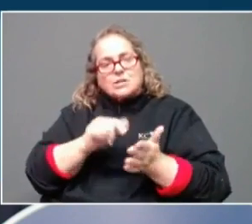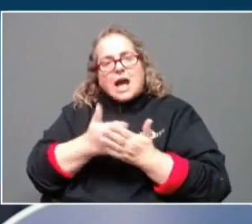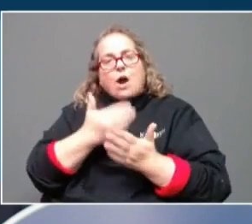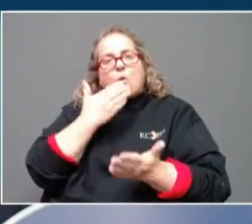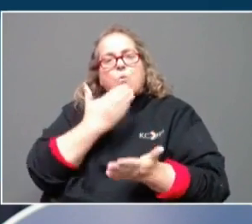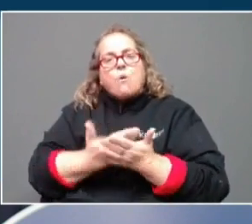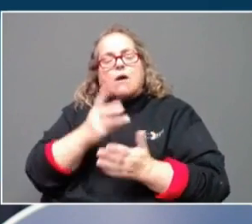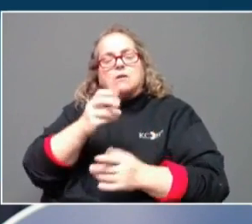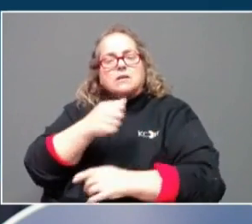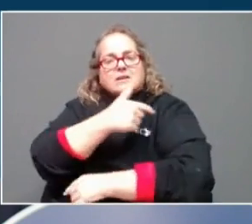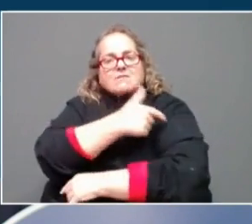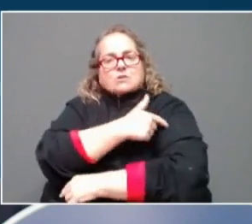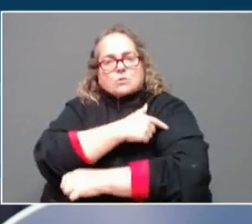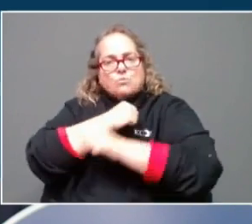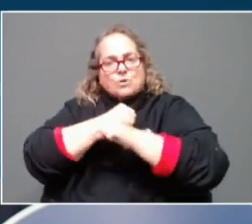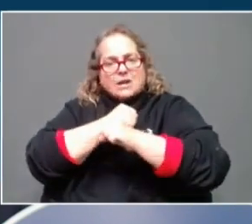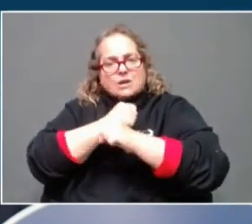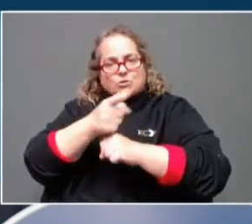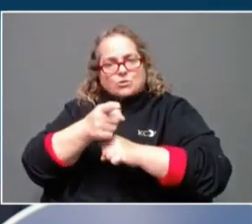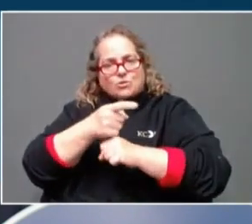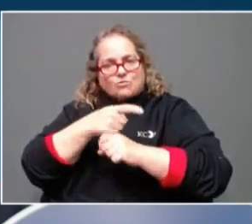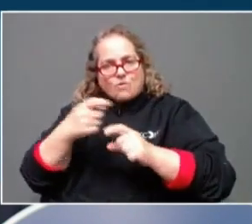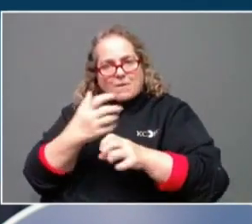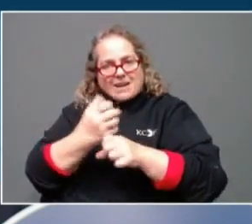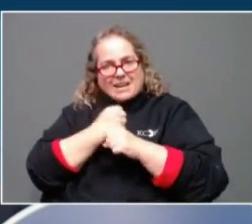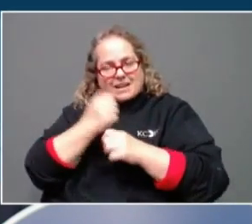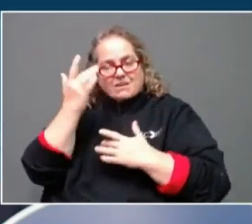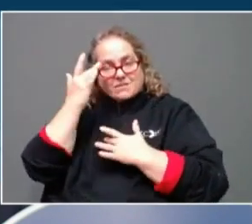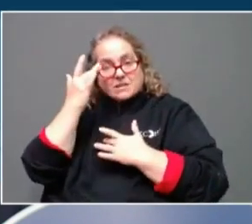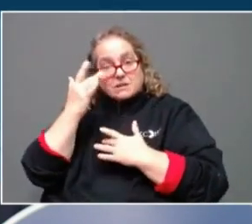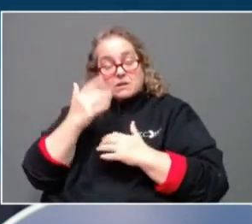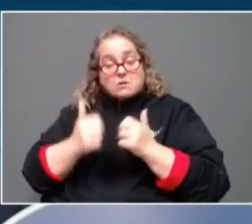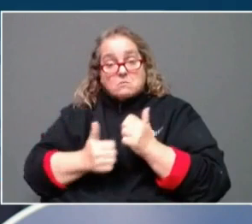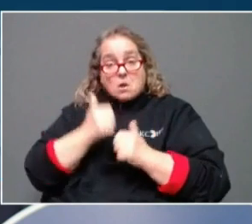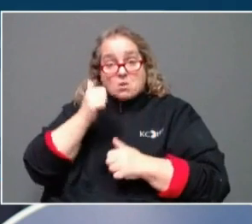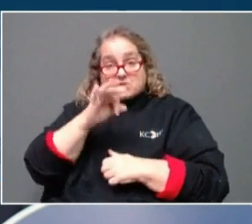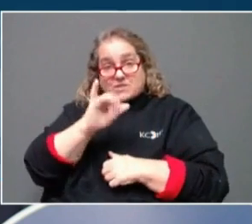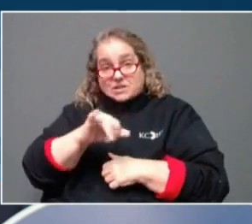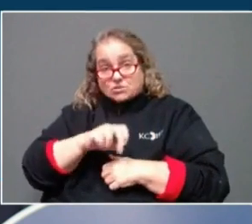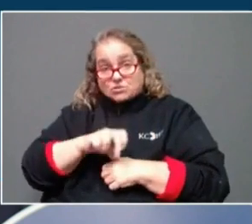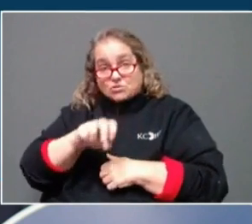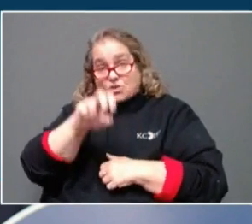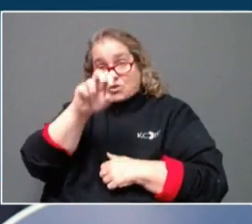getting infected for most of this journey. It's been 3-4 times better off